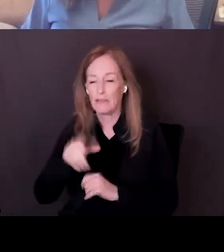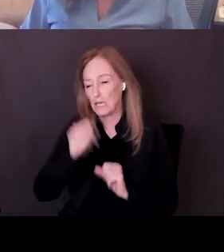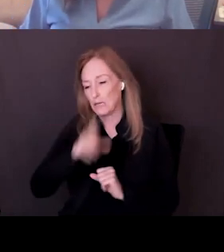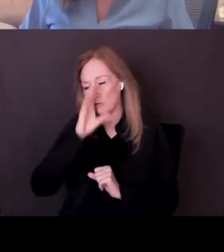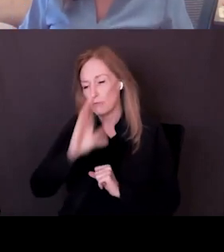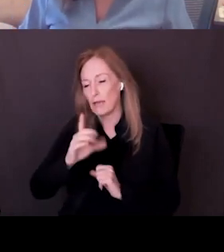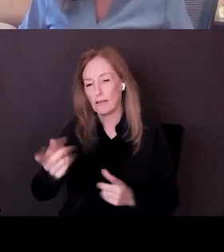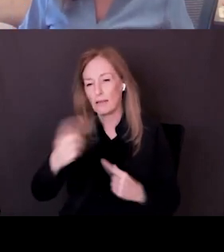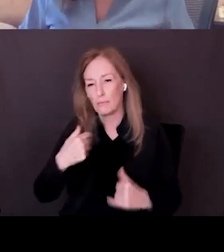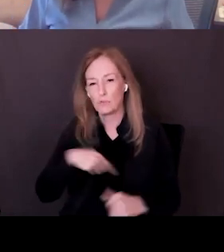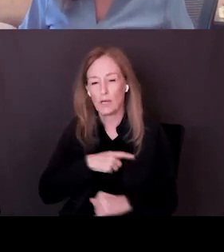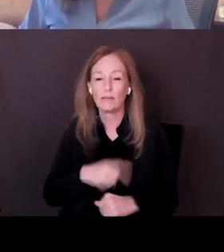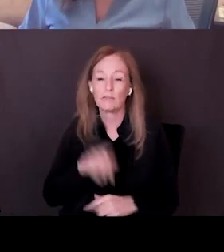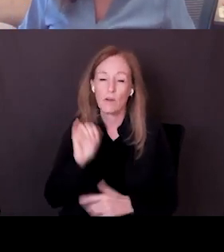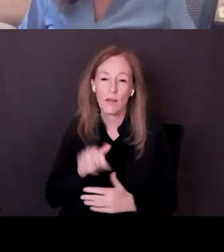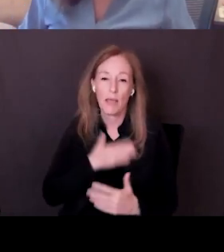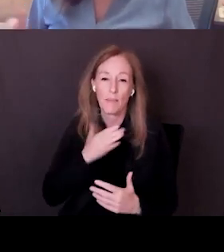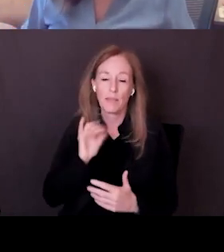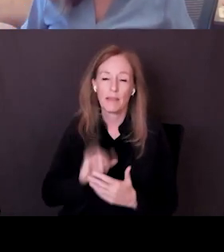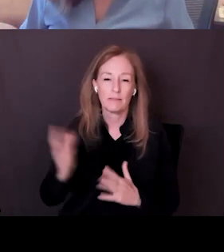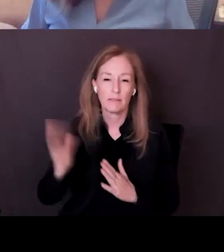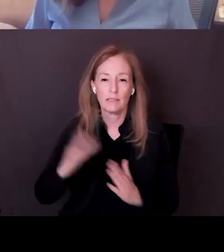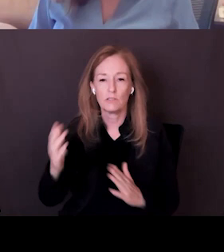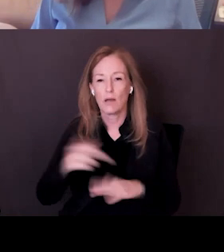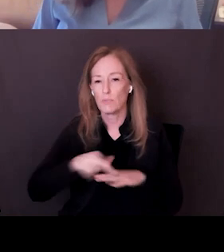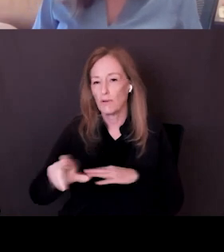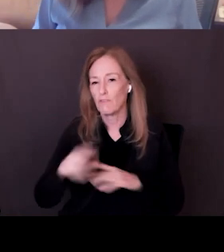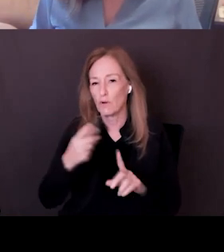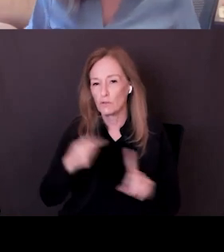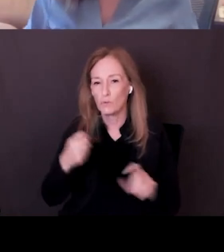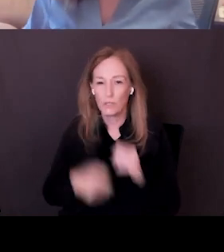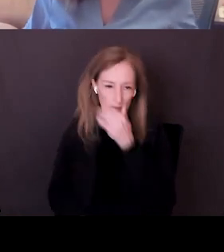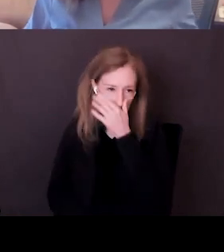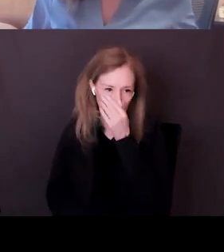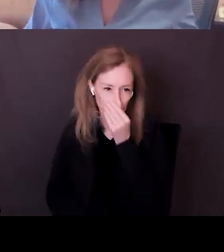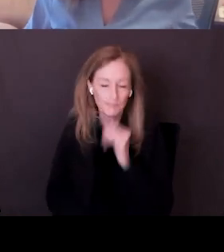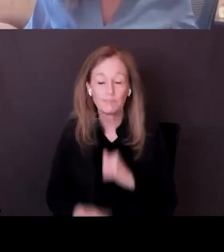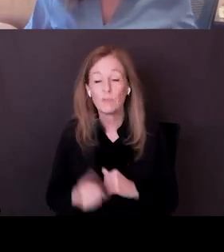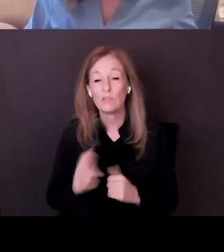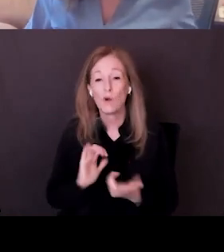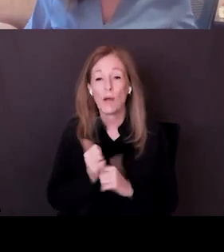THE TOP REFERRAL SOURCES. THE NEXT SLIDE IS HOW WE ARE COMMITTED ON MAKING SURE